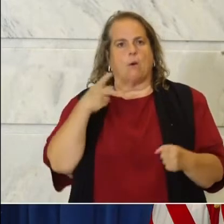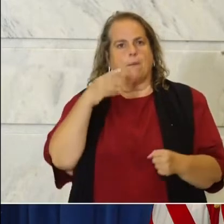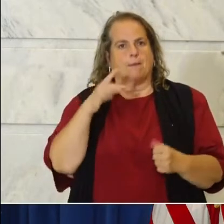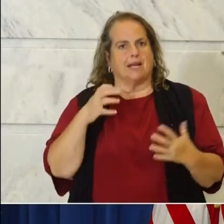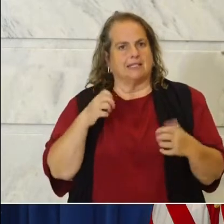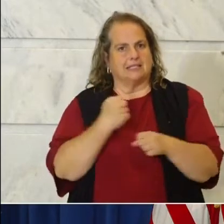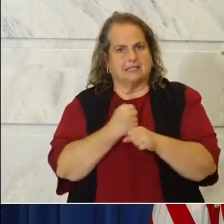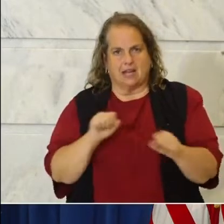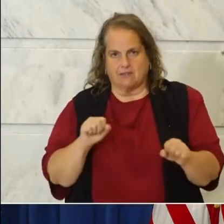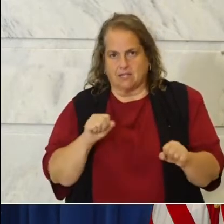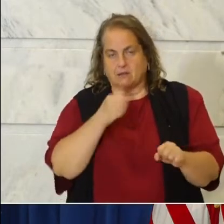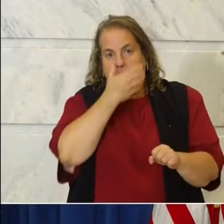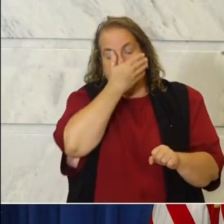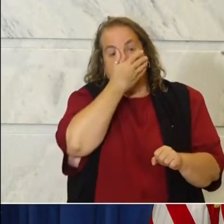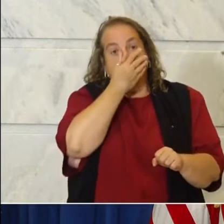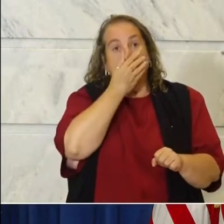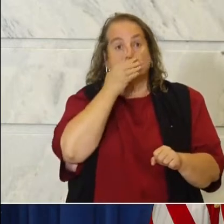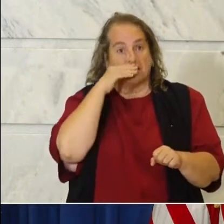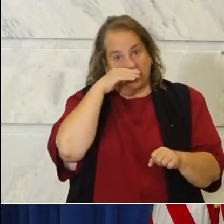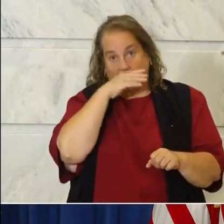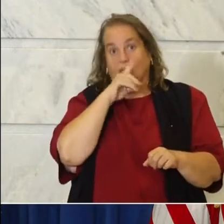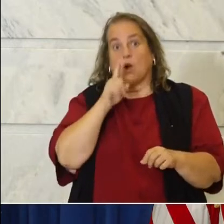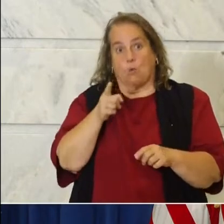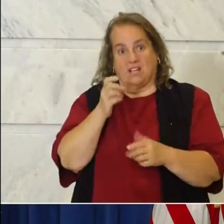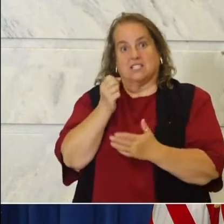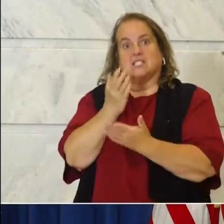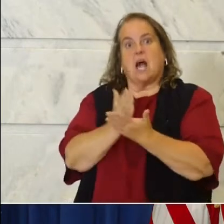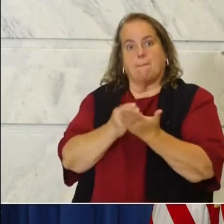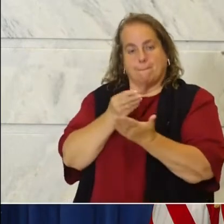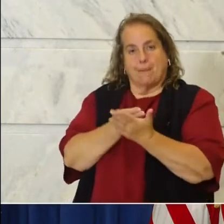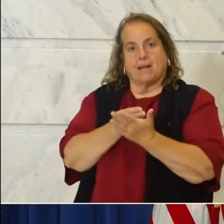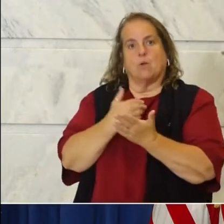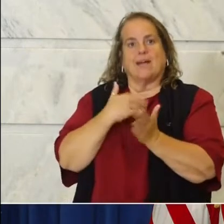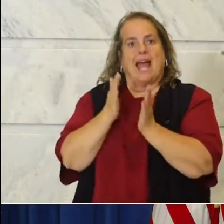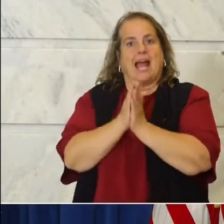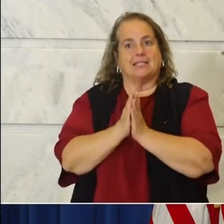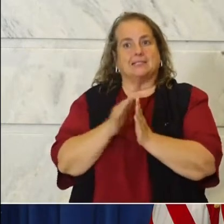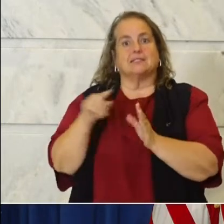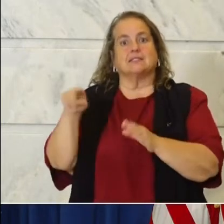been some dollars that we had asked for our public institutions, our colleges